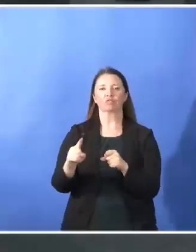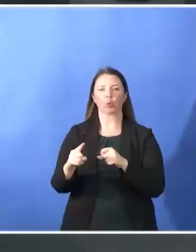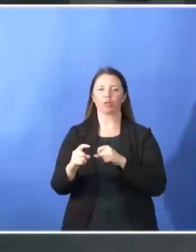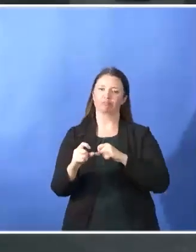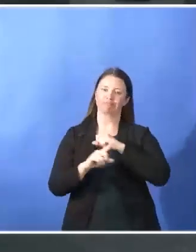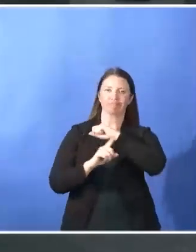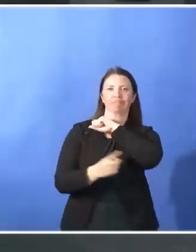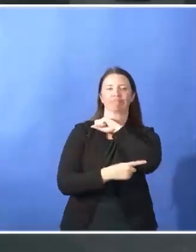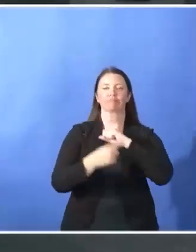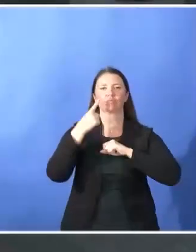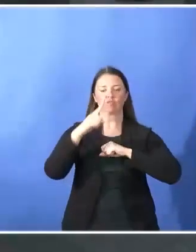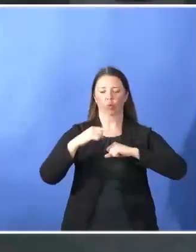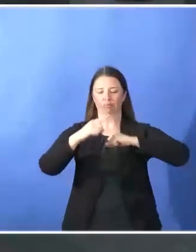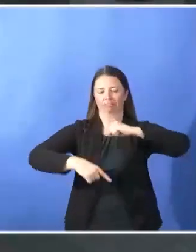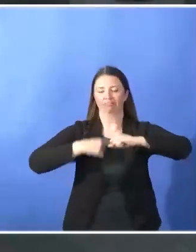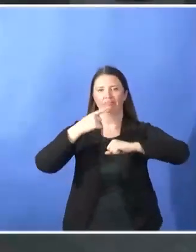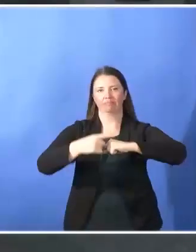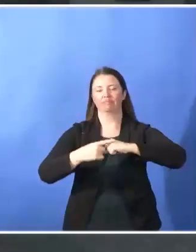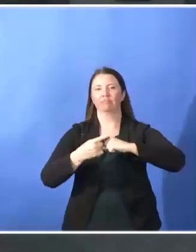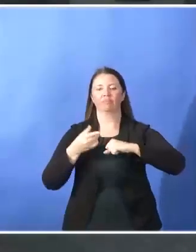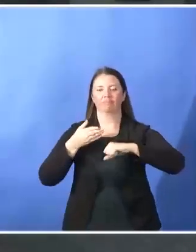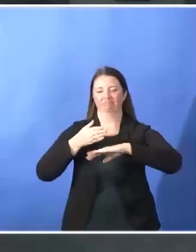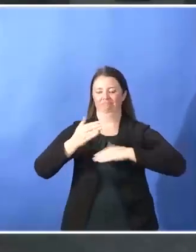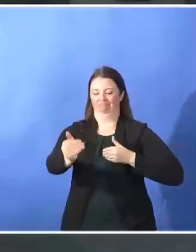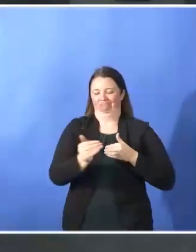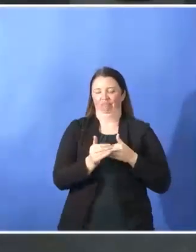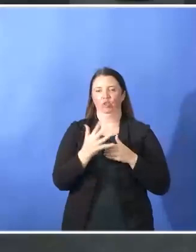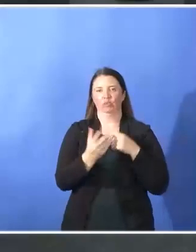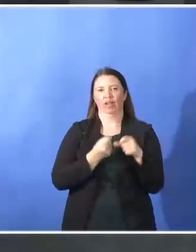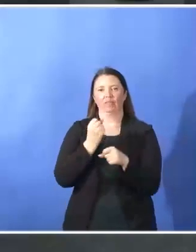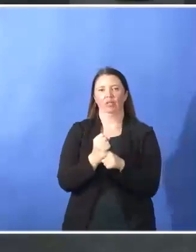THE SECOND REPORT IN ORDER WOULD REQUIRE THAT SPACE